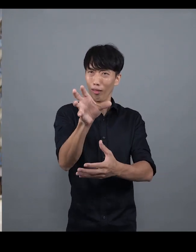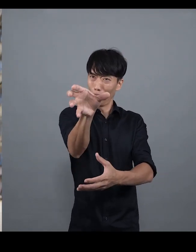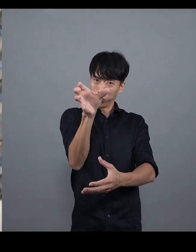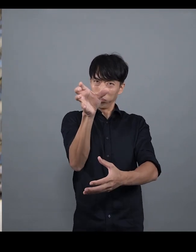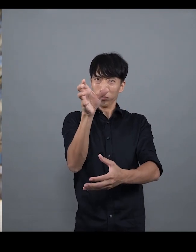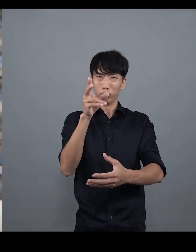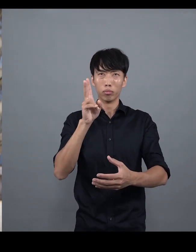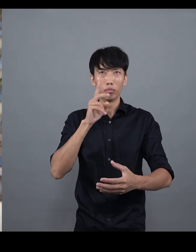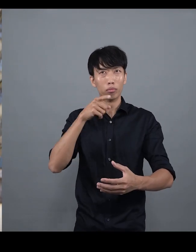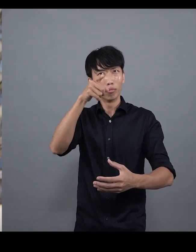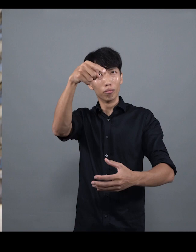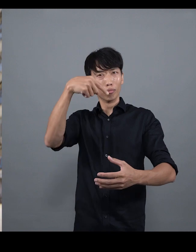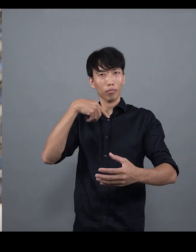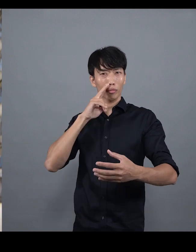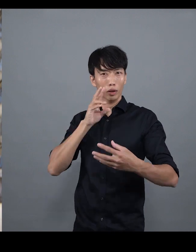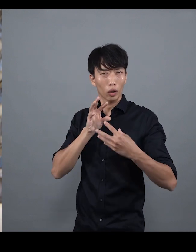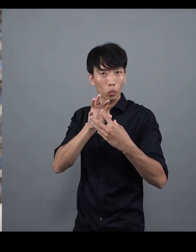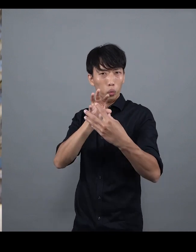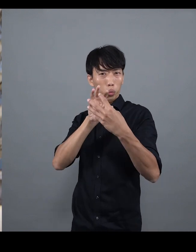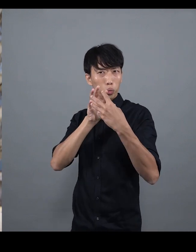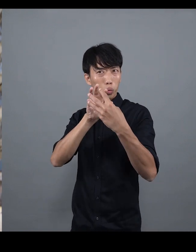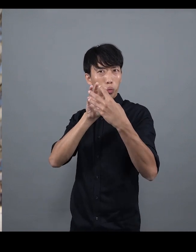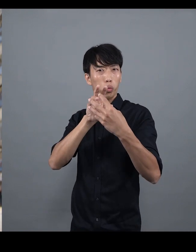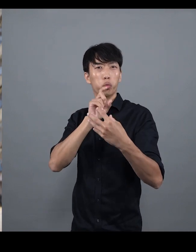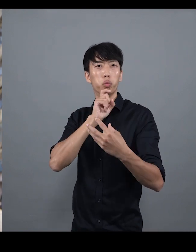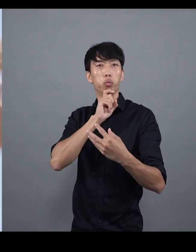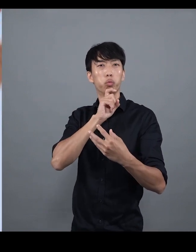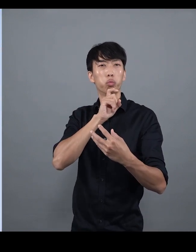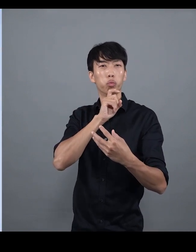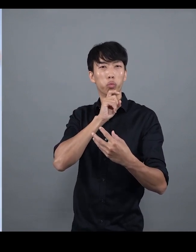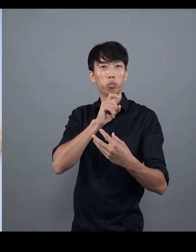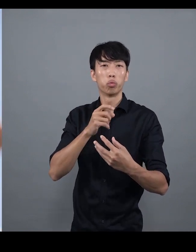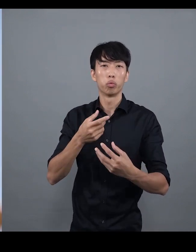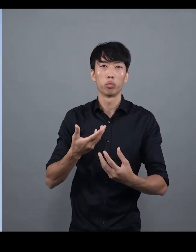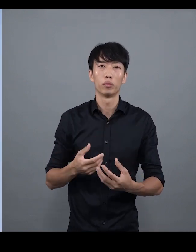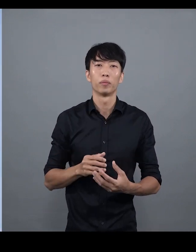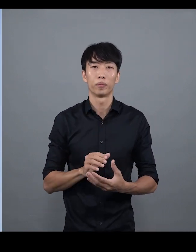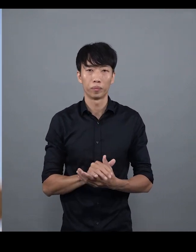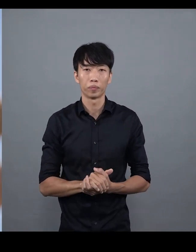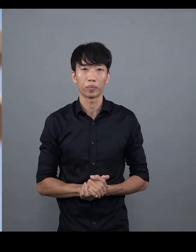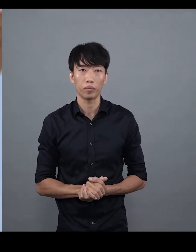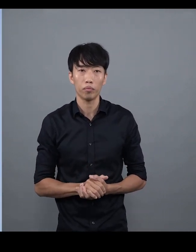I found myself having a connection to it The whole thing seems like just one single object when you look at it